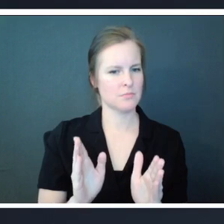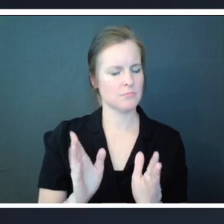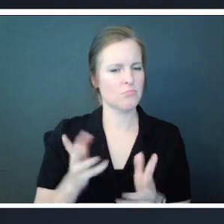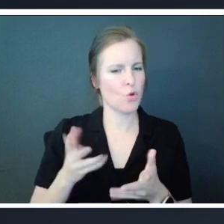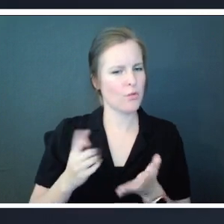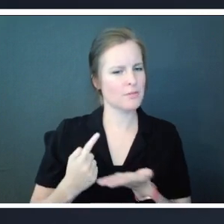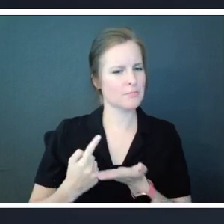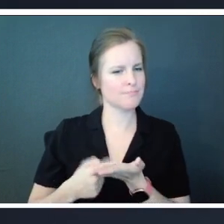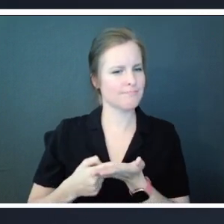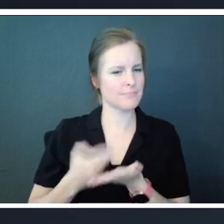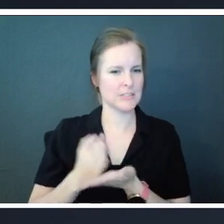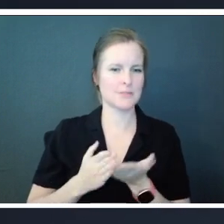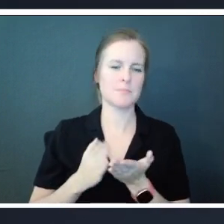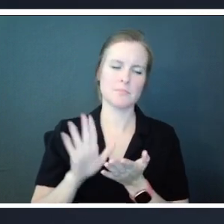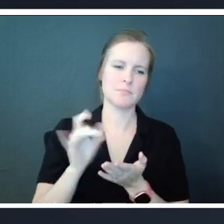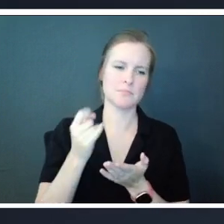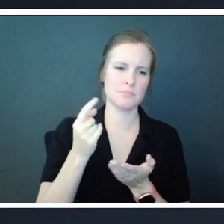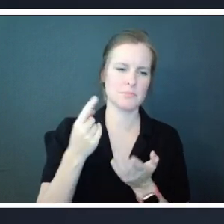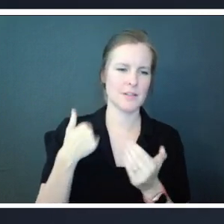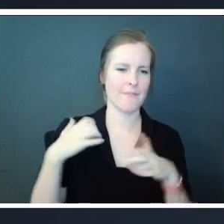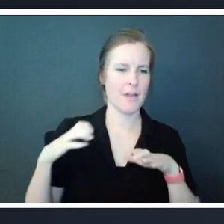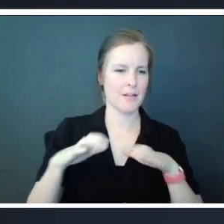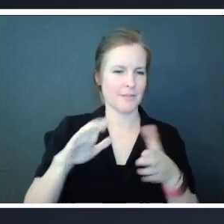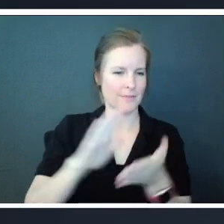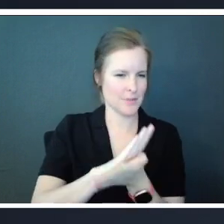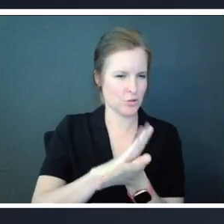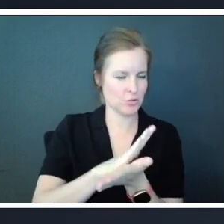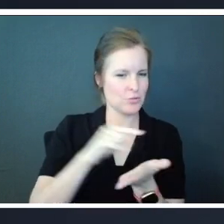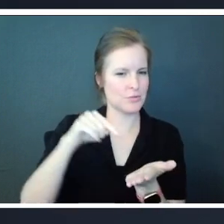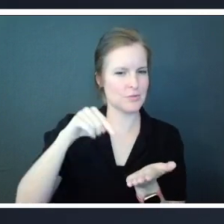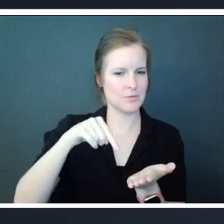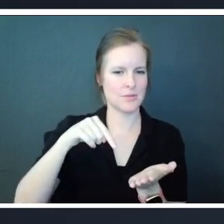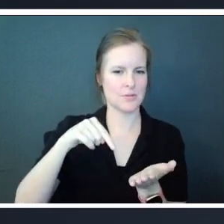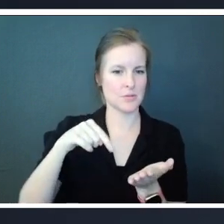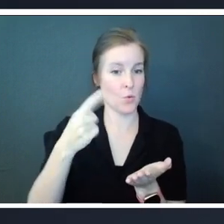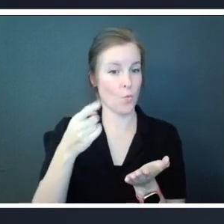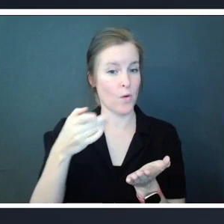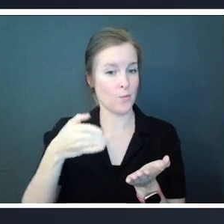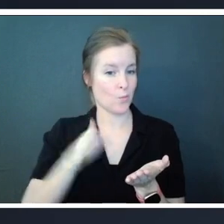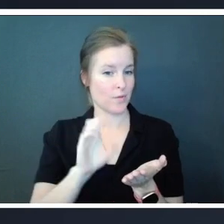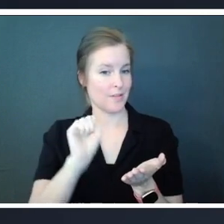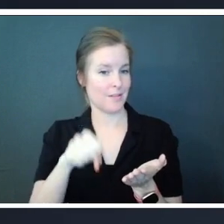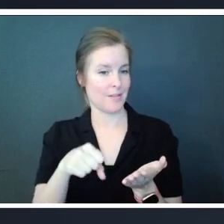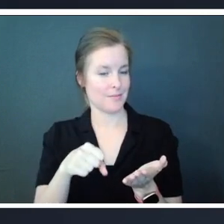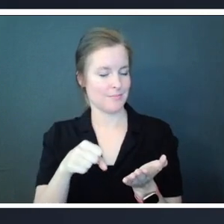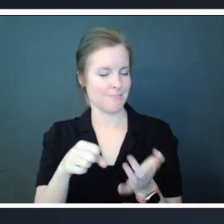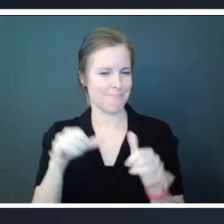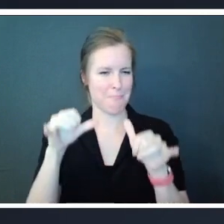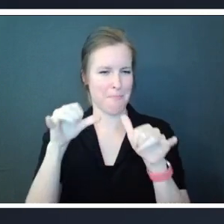our activity sheet. So, one way we measure success is seeing those activity sheets sent back to us.